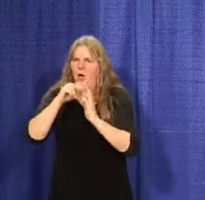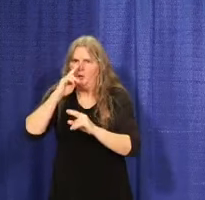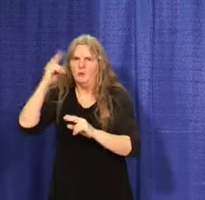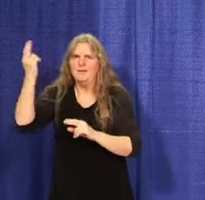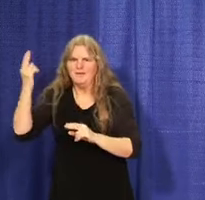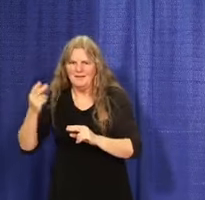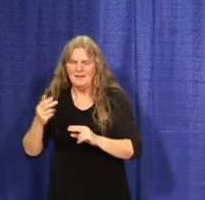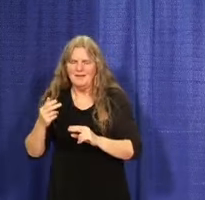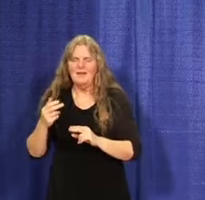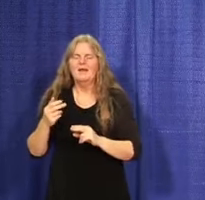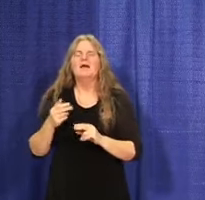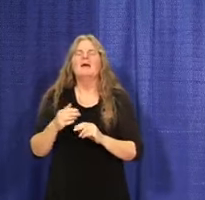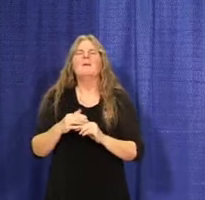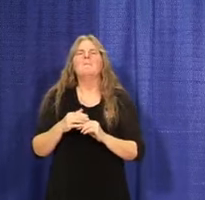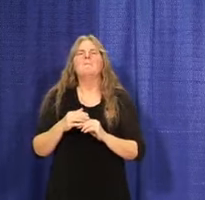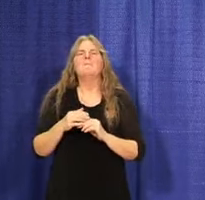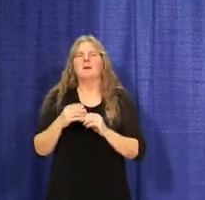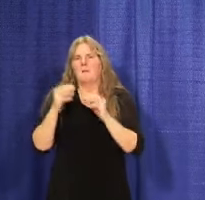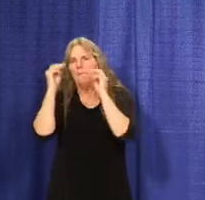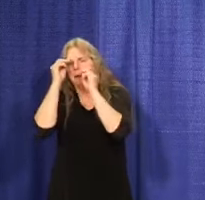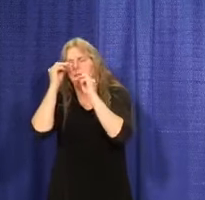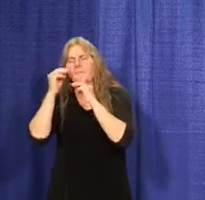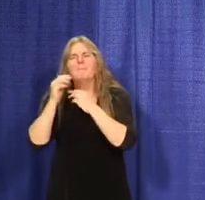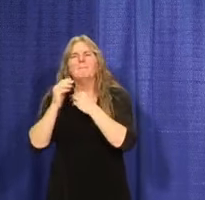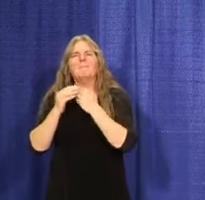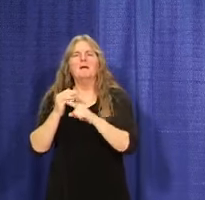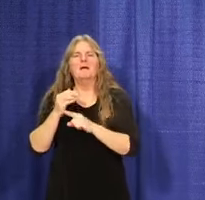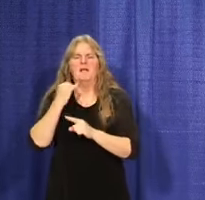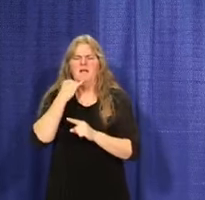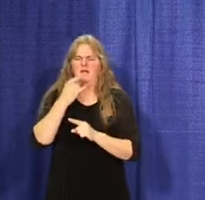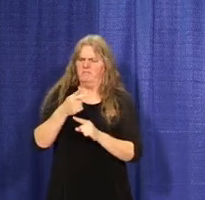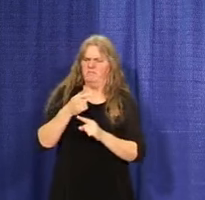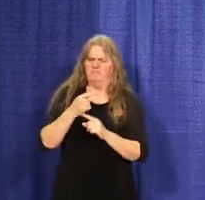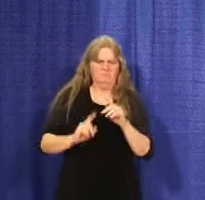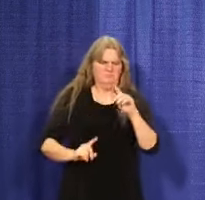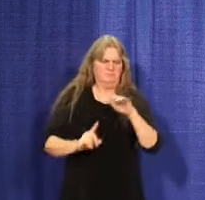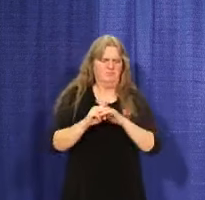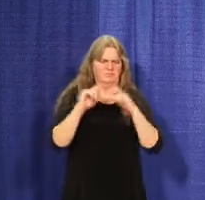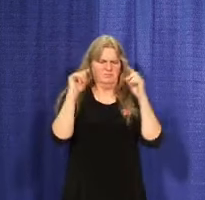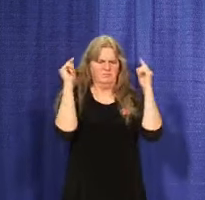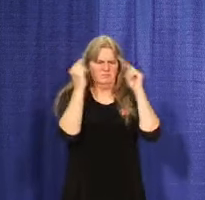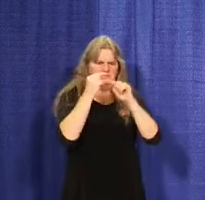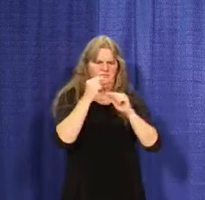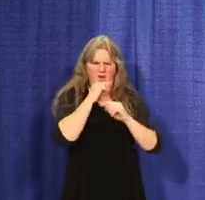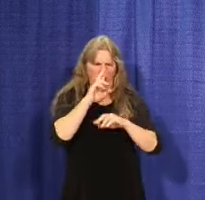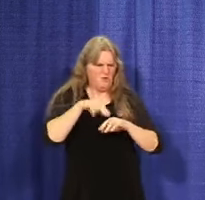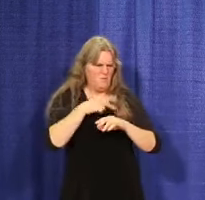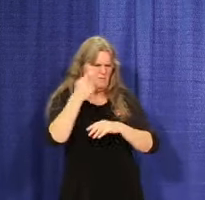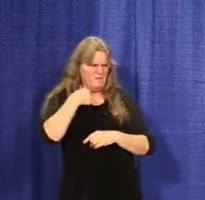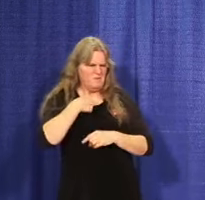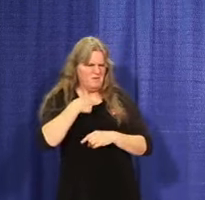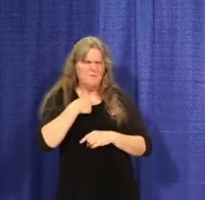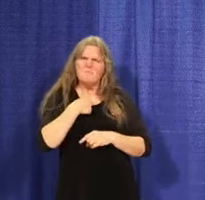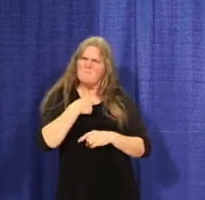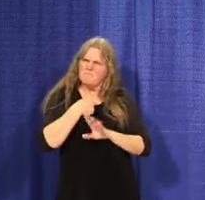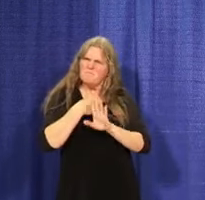not, but unknown migraine headache, that is one thing. What if is a hot -- if it is a headache out of the blue that is unexplained, especially if there